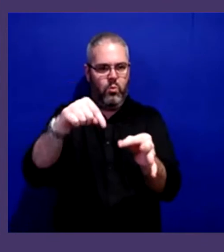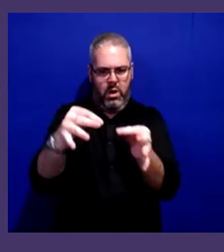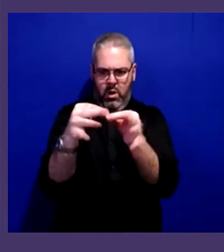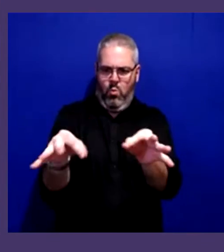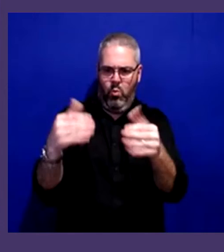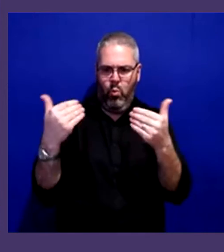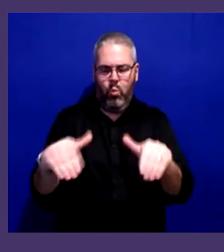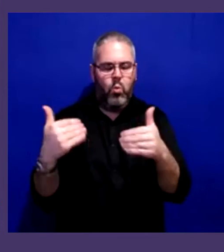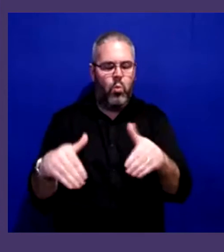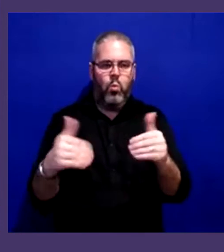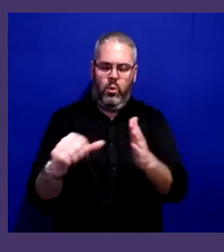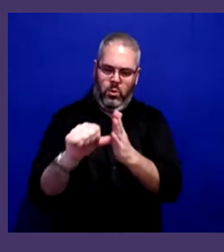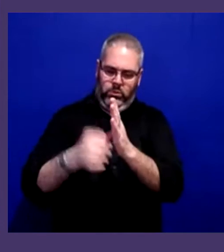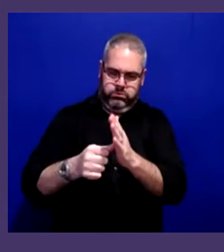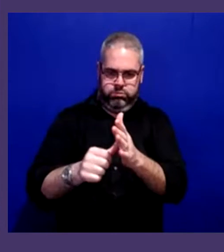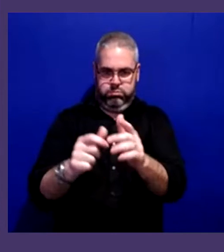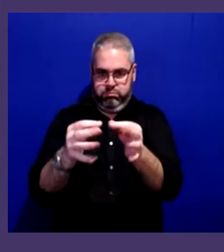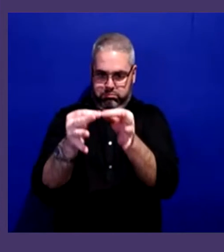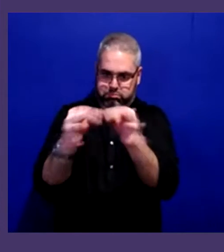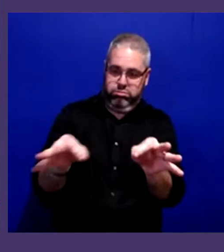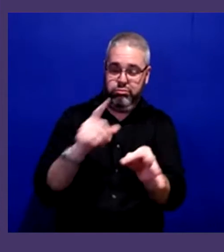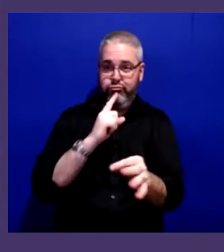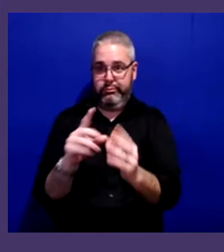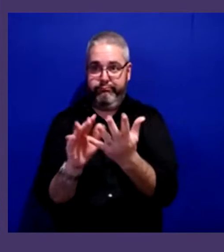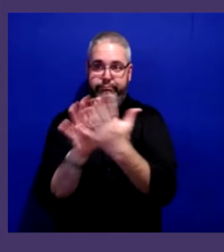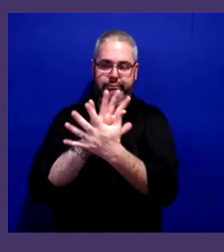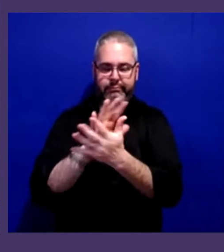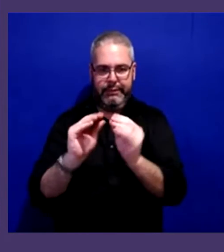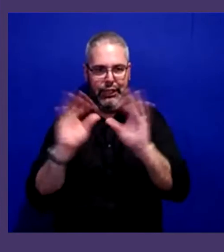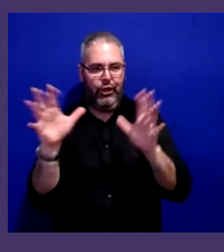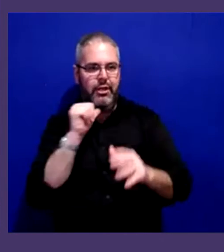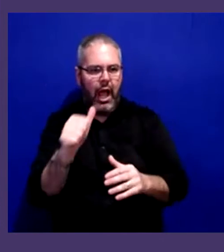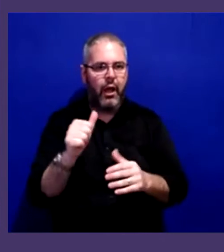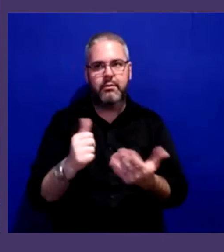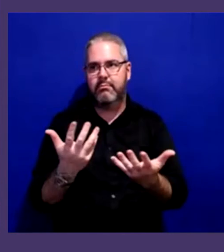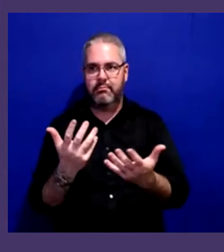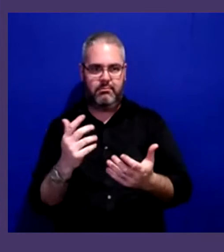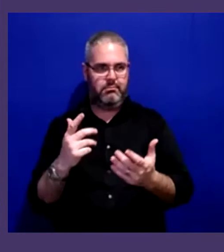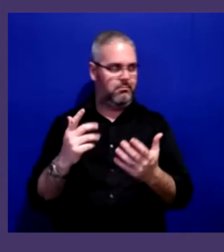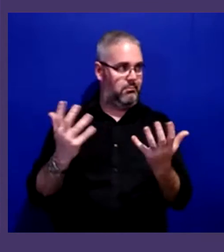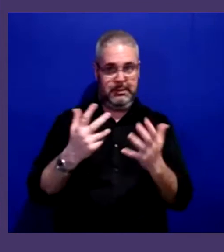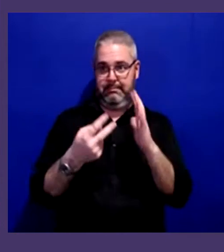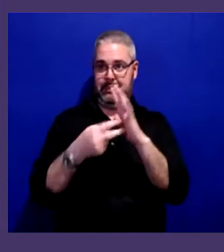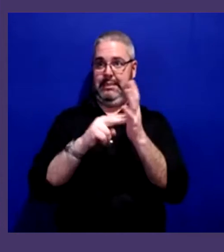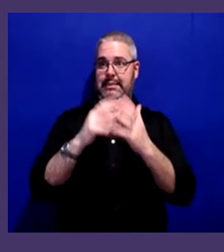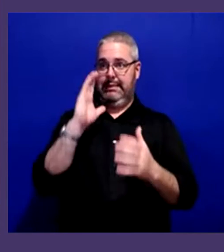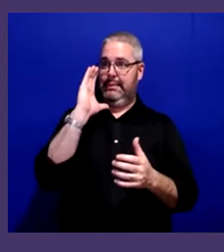to be a little bit ambiguous depending on who you're asking. What to me seems like accessible language might be